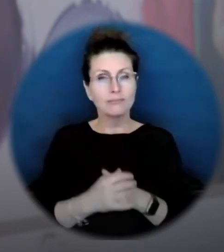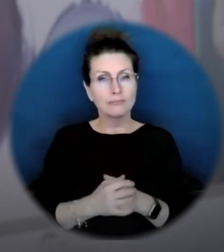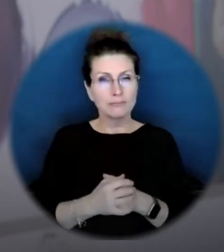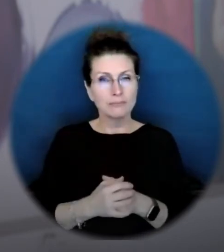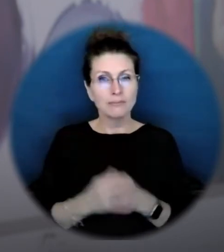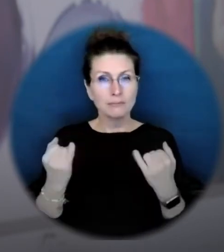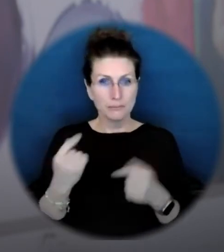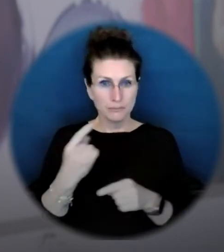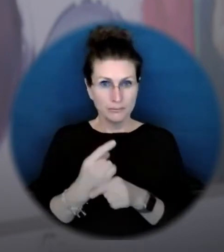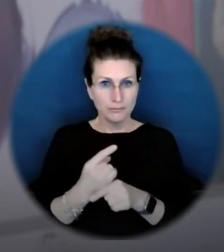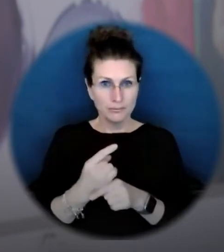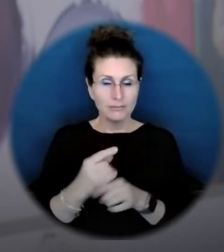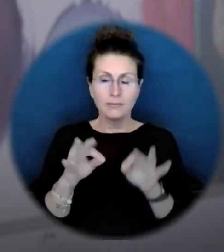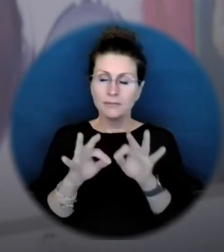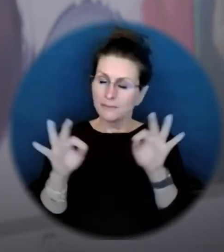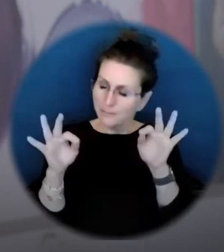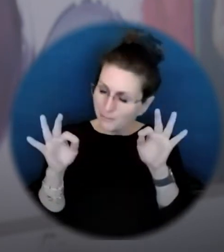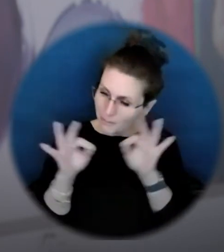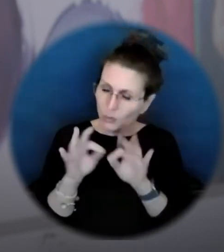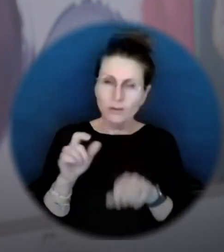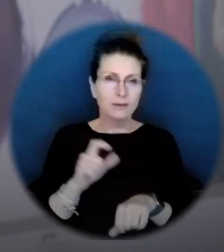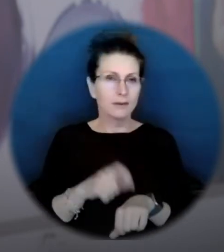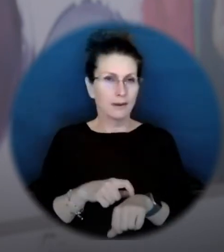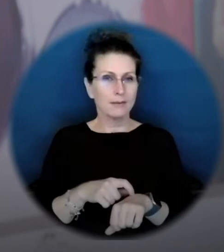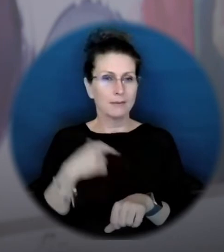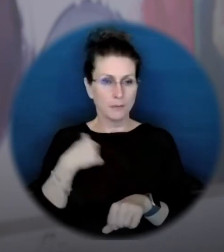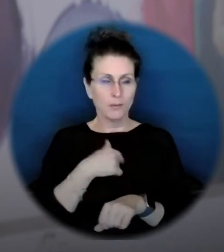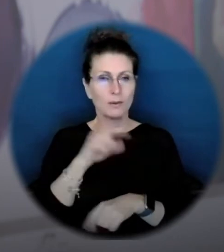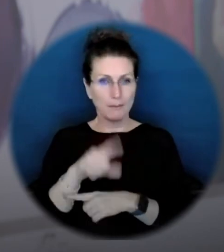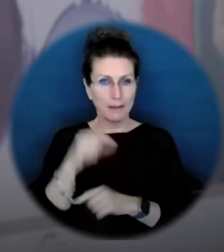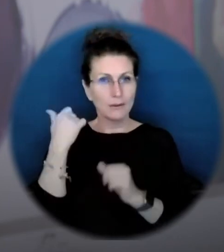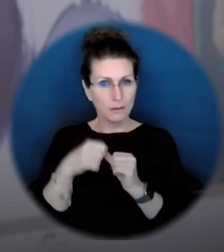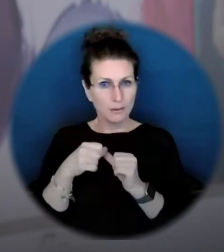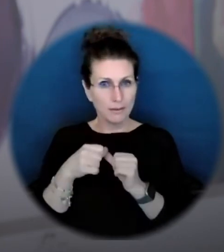That's why today is a critical time for us to remember those